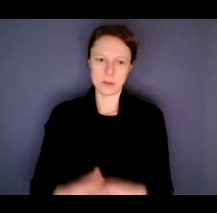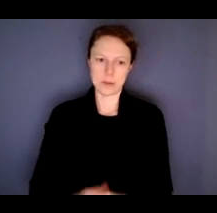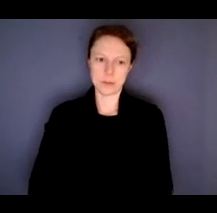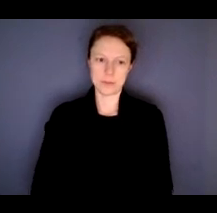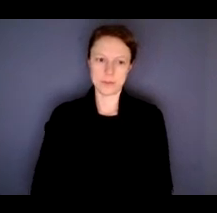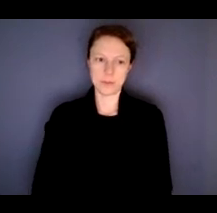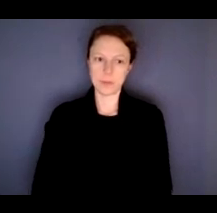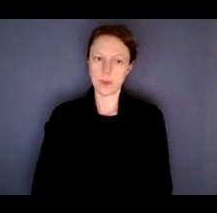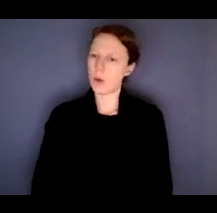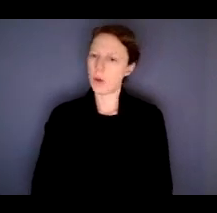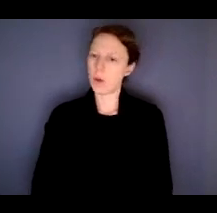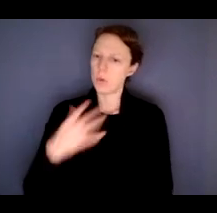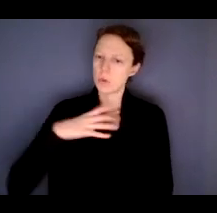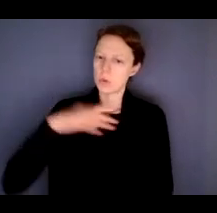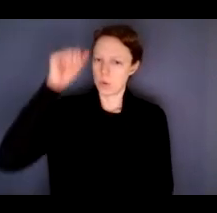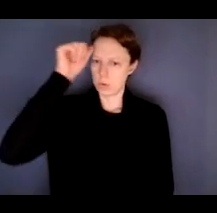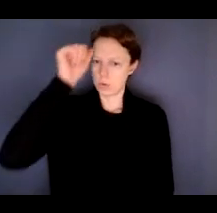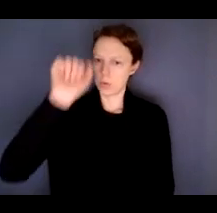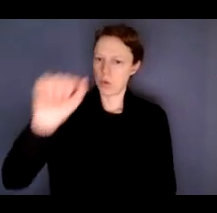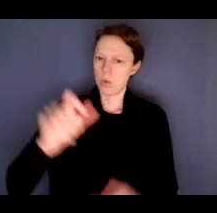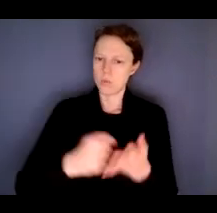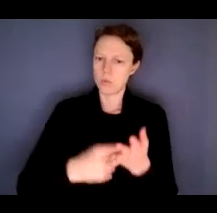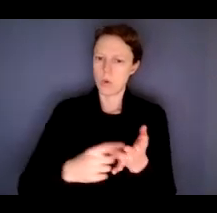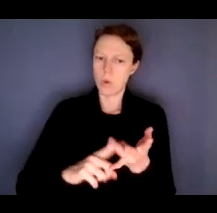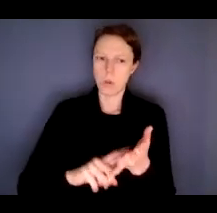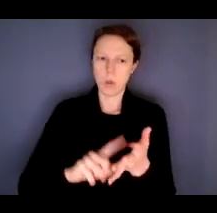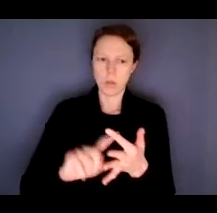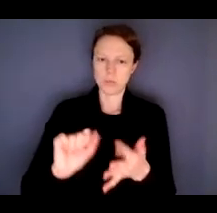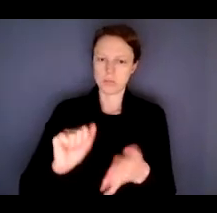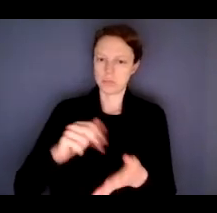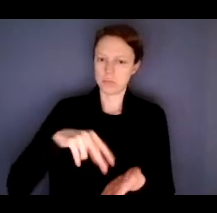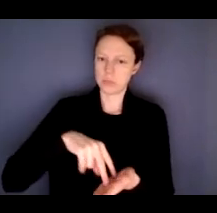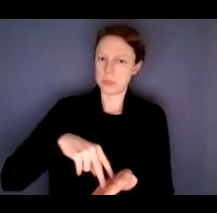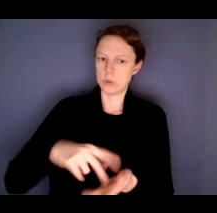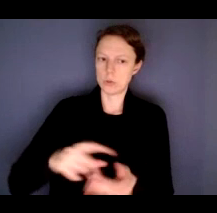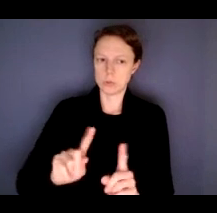know what everyone's role is. You might be a family worker or community or support worker,